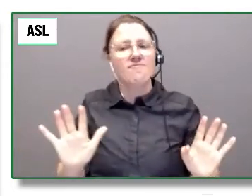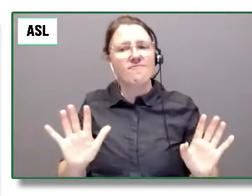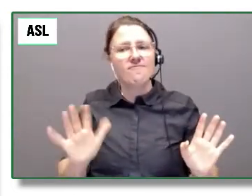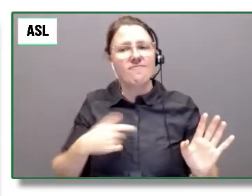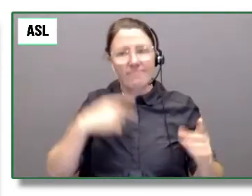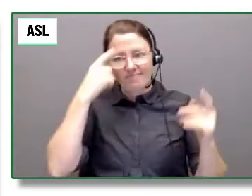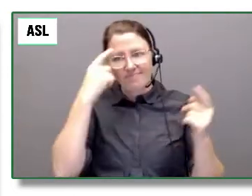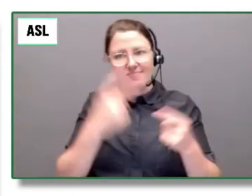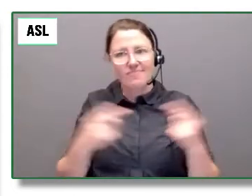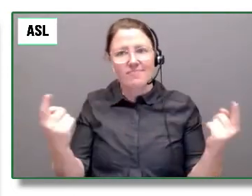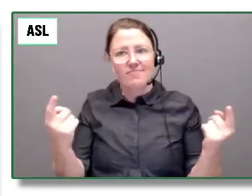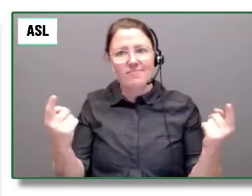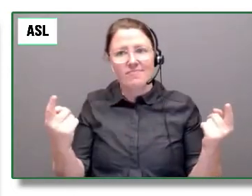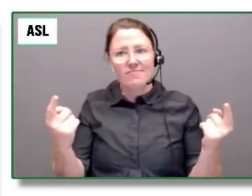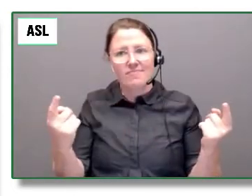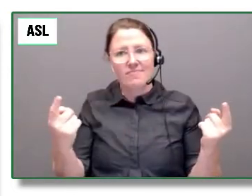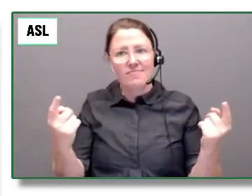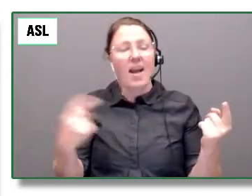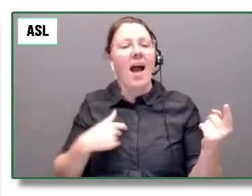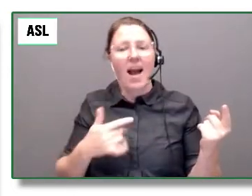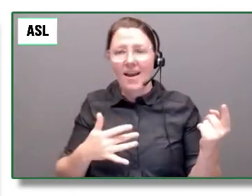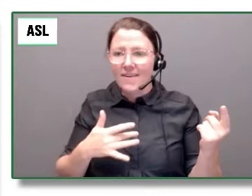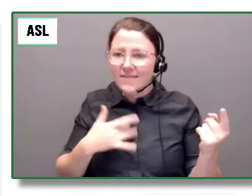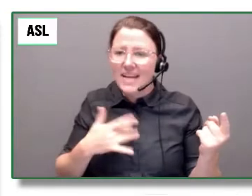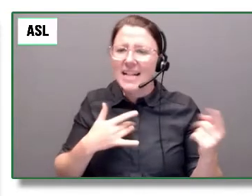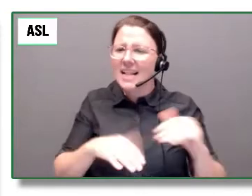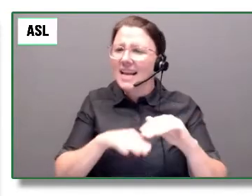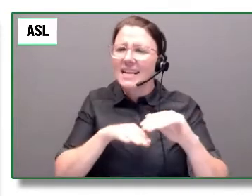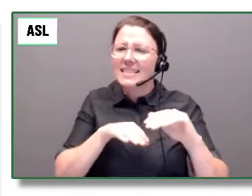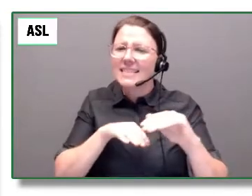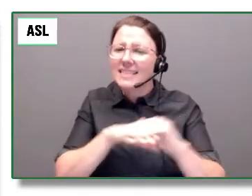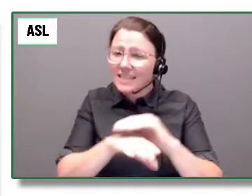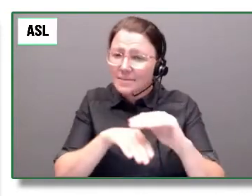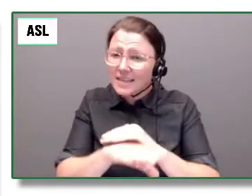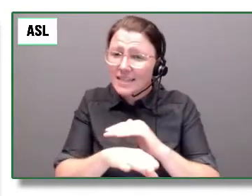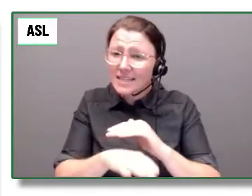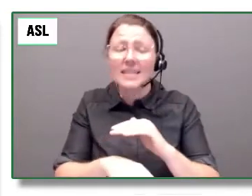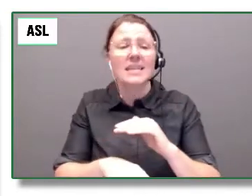from that. It is not really about the end result,